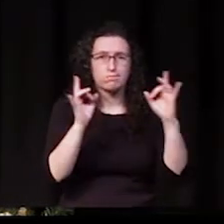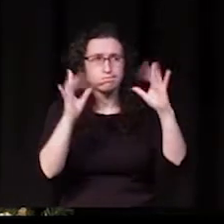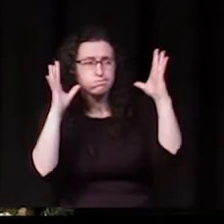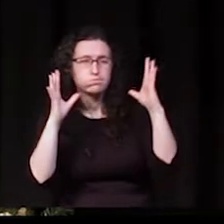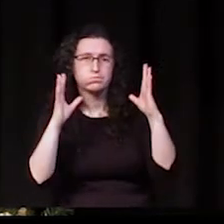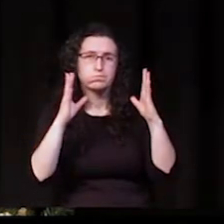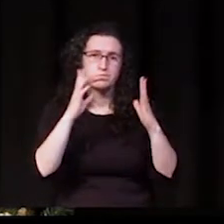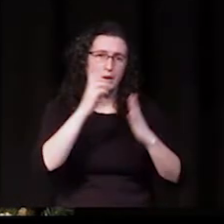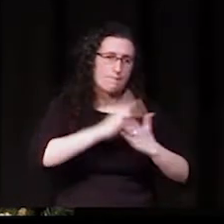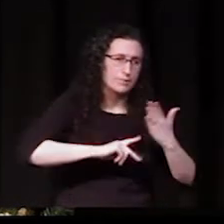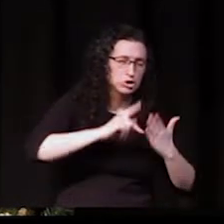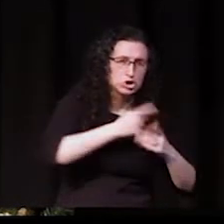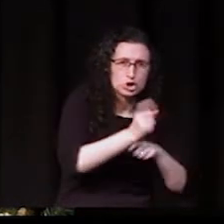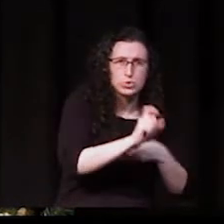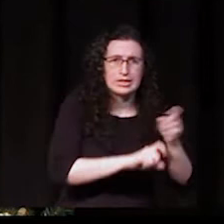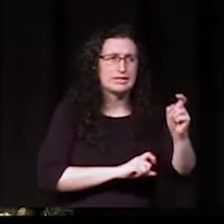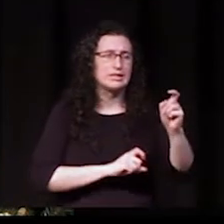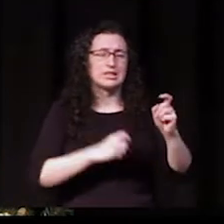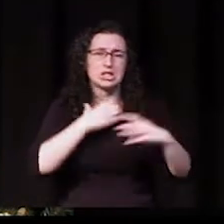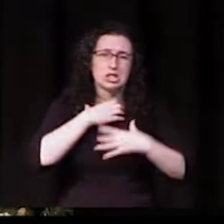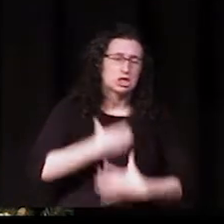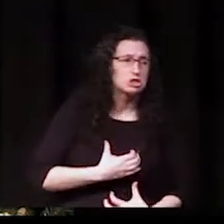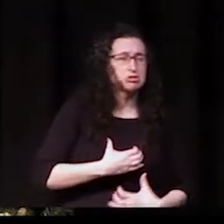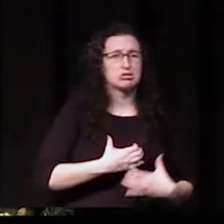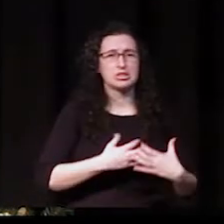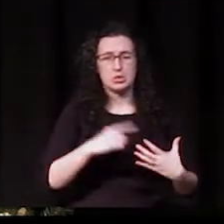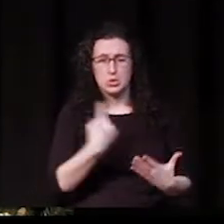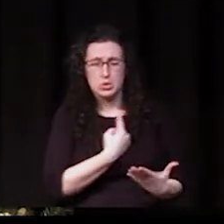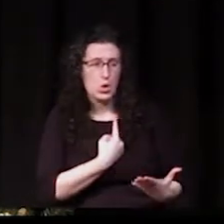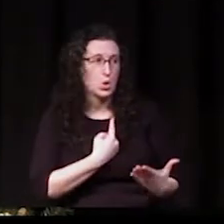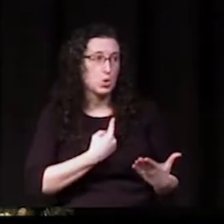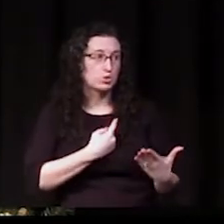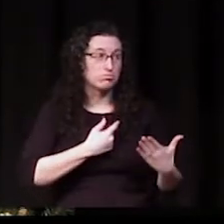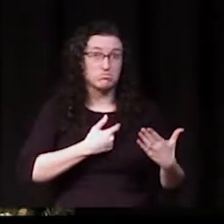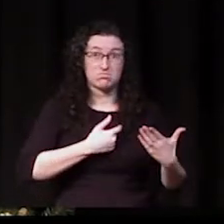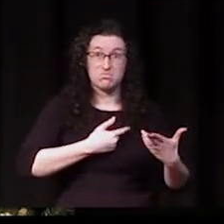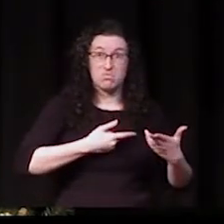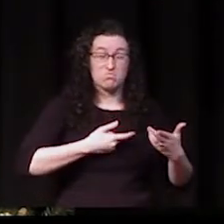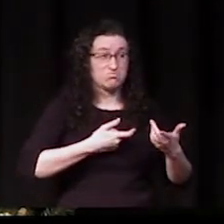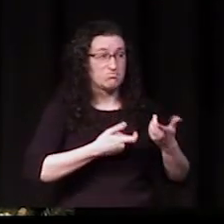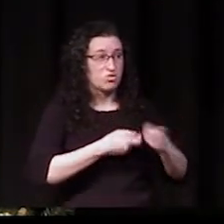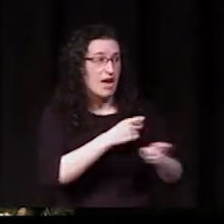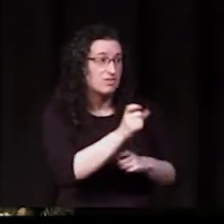or hungry, or destitute, or in danger, or threatened with death, or pandemic,